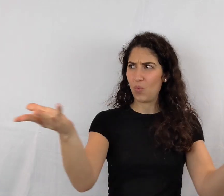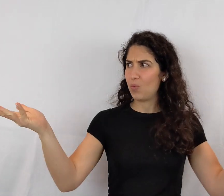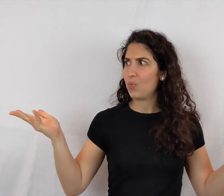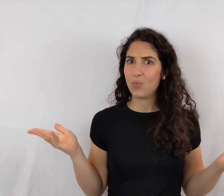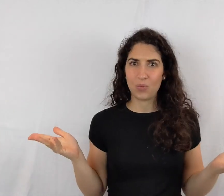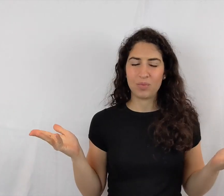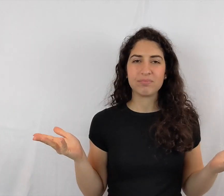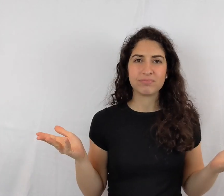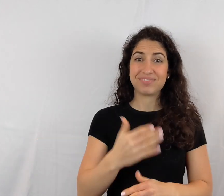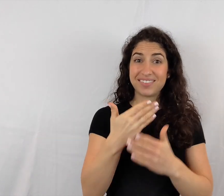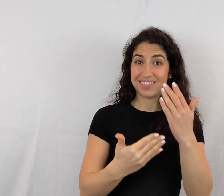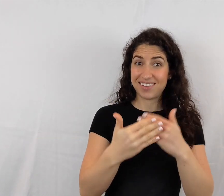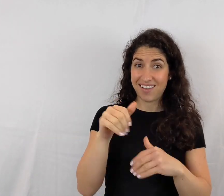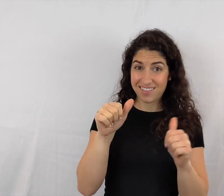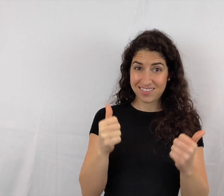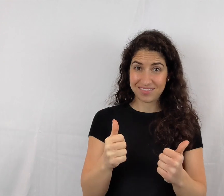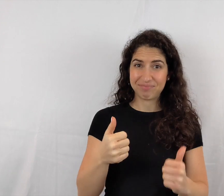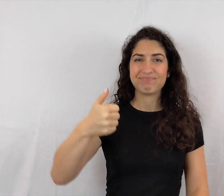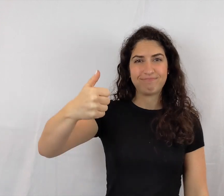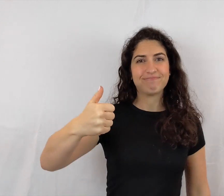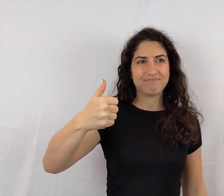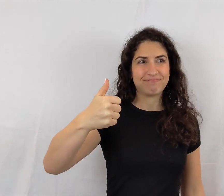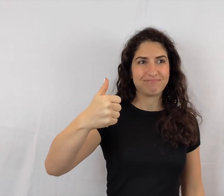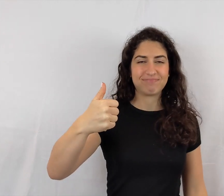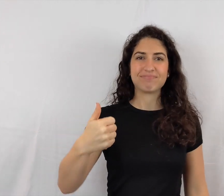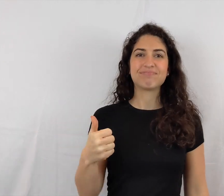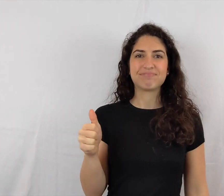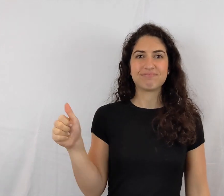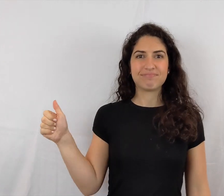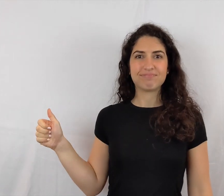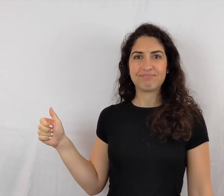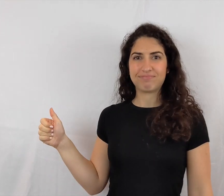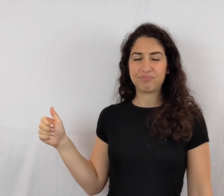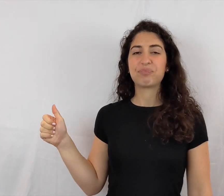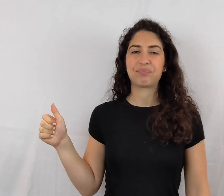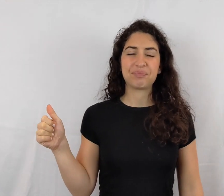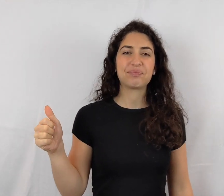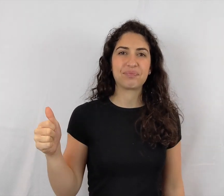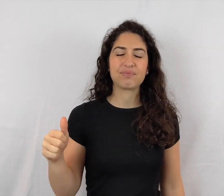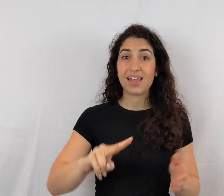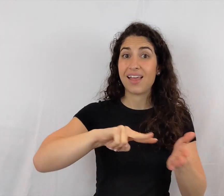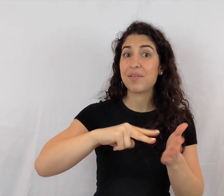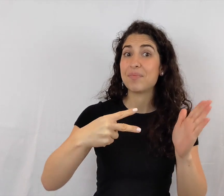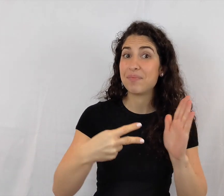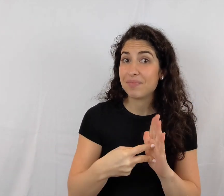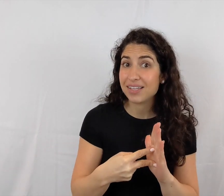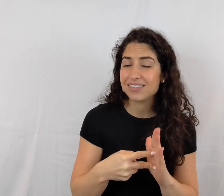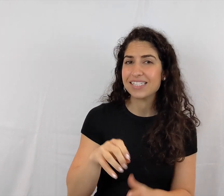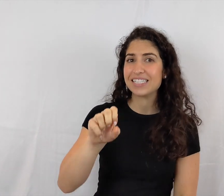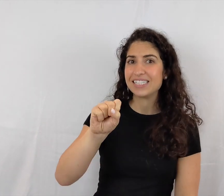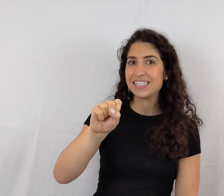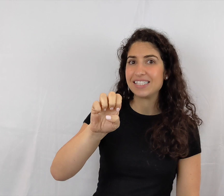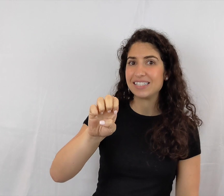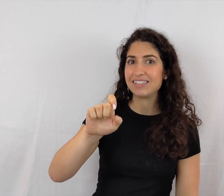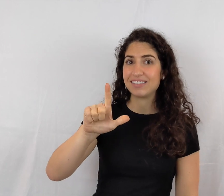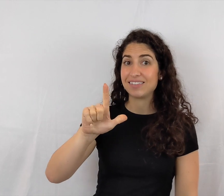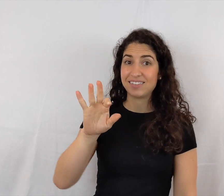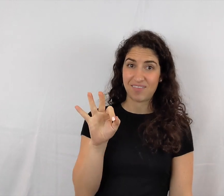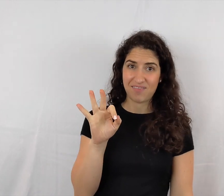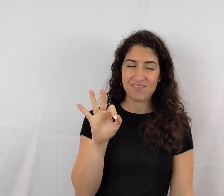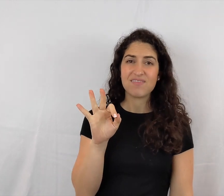depend on who we're talking about. The handshape is like this, and the meaning is "self".